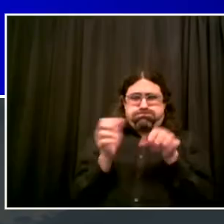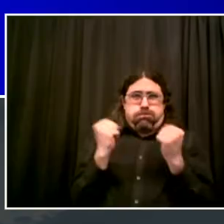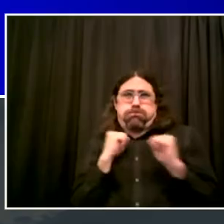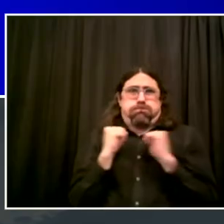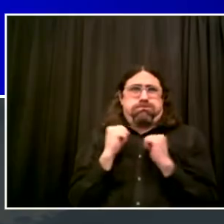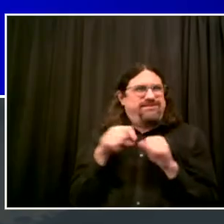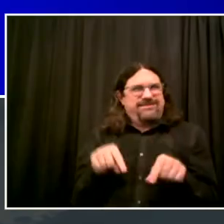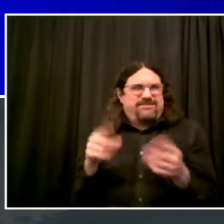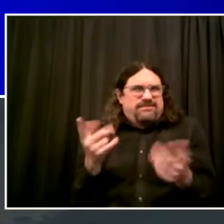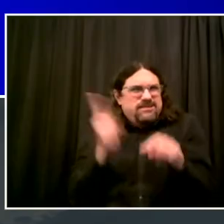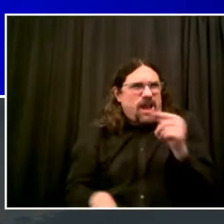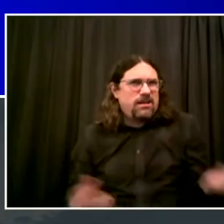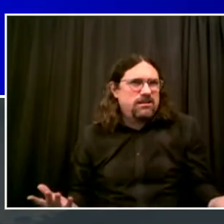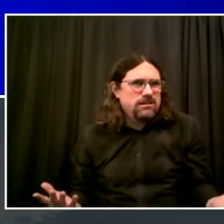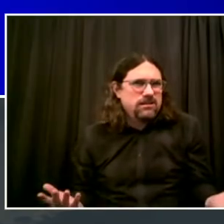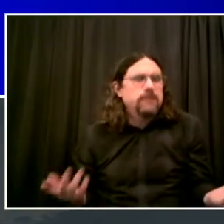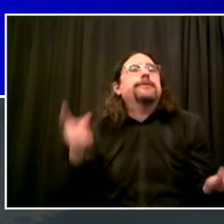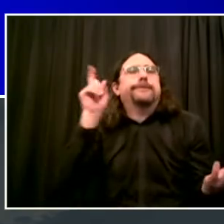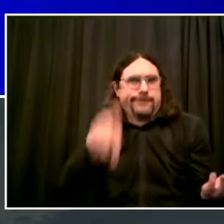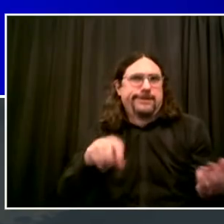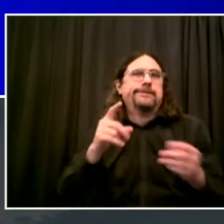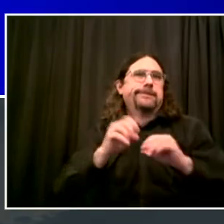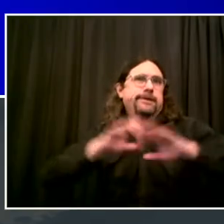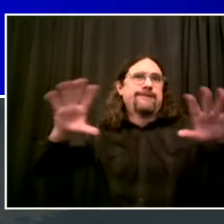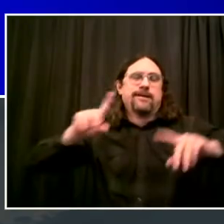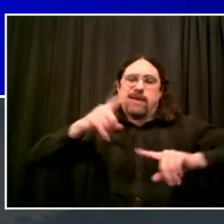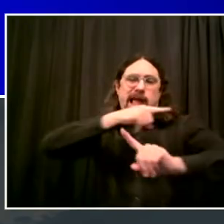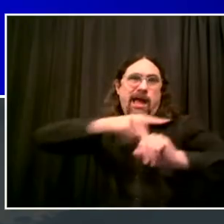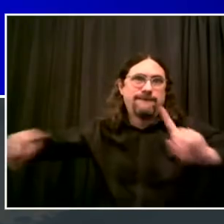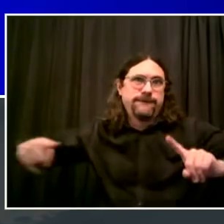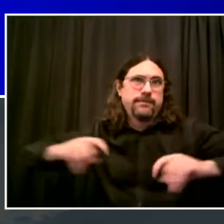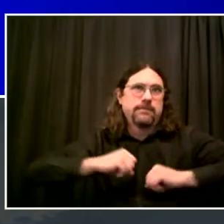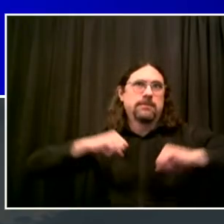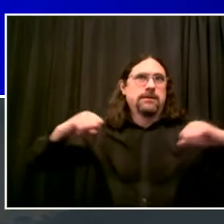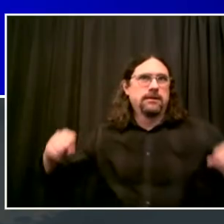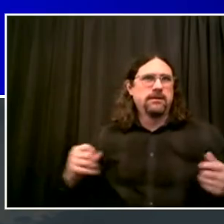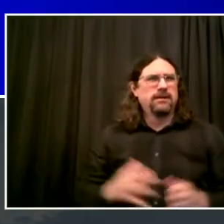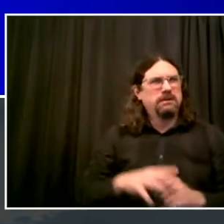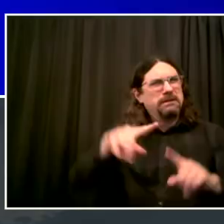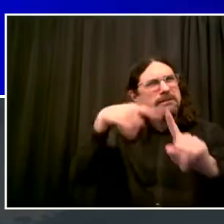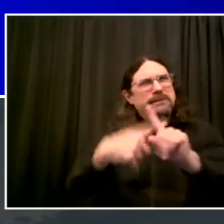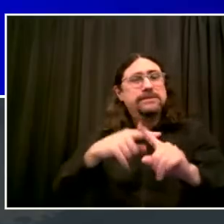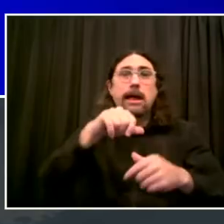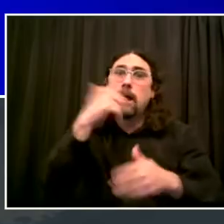AT A TIME. IT IS ALL ABOUT LIMITING CONTACT AND THE POTENTIAL SPREAD